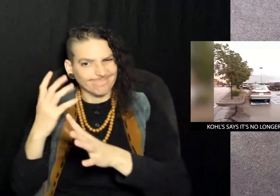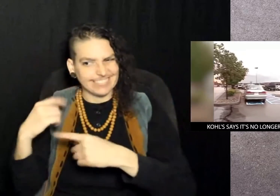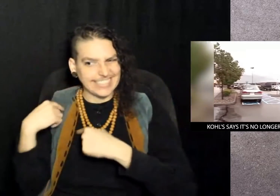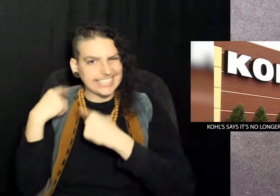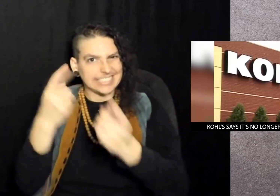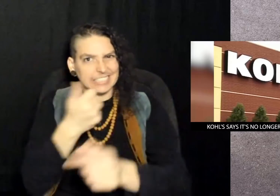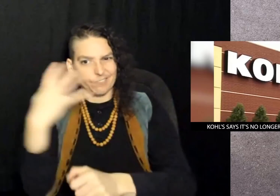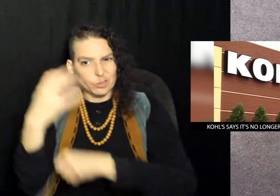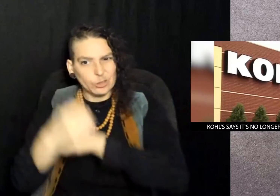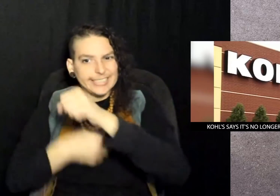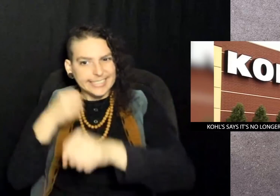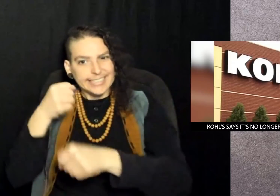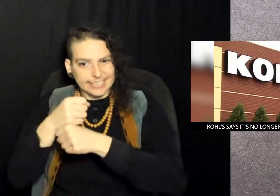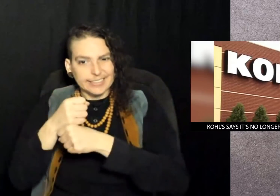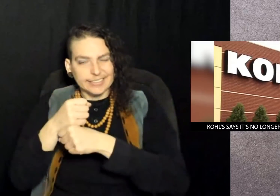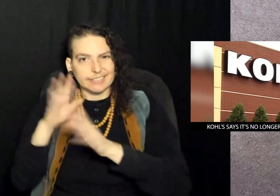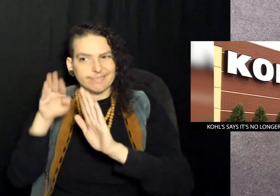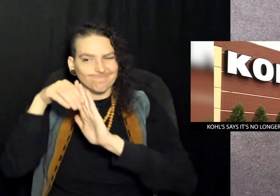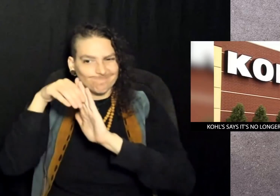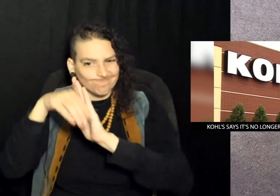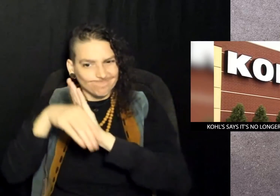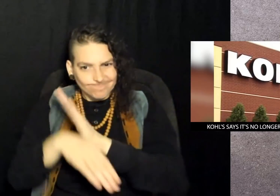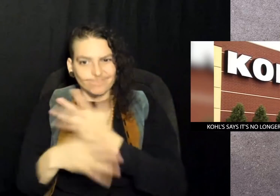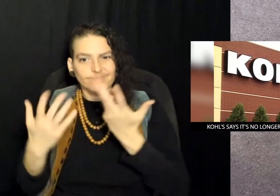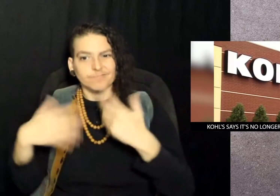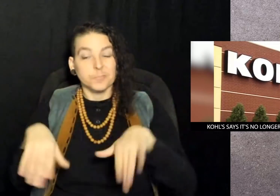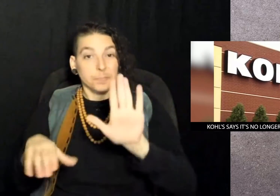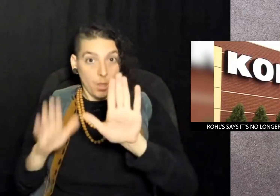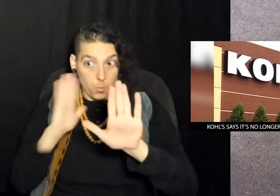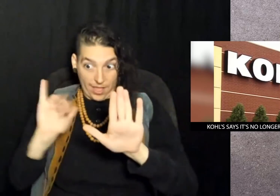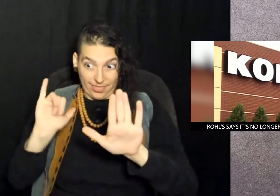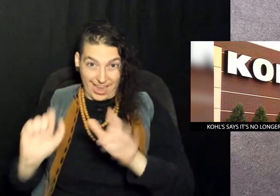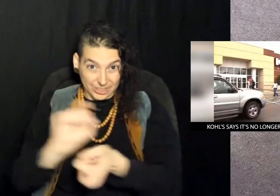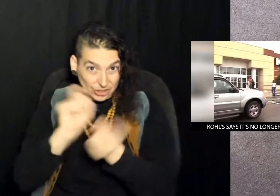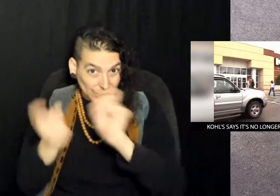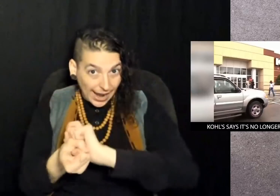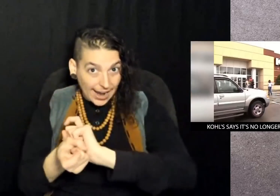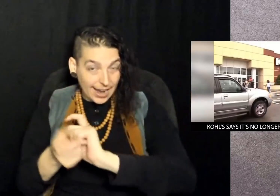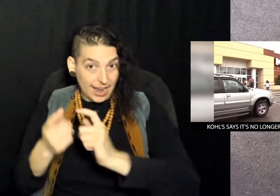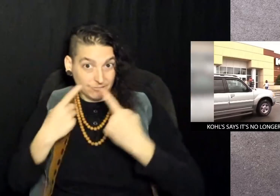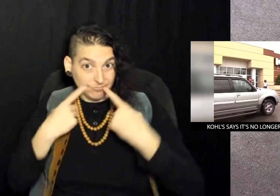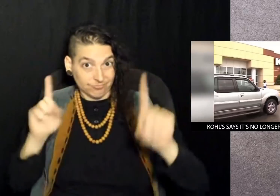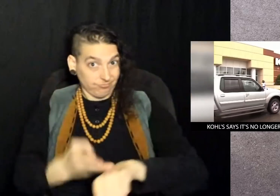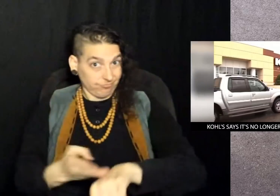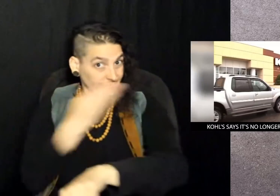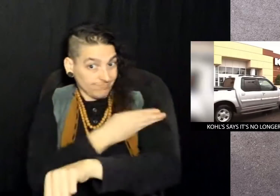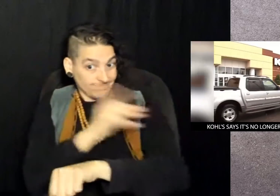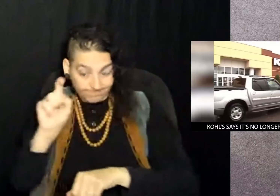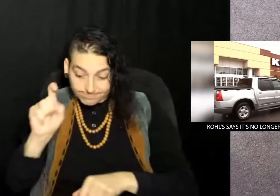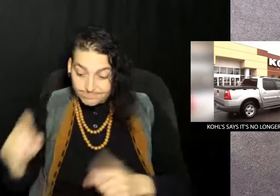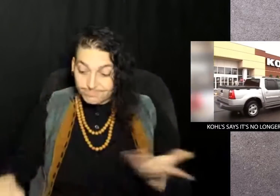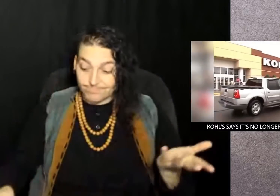but will the changes work well it seems Wall Street isn't convinced Kohl's shares tumbled